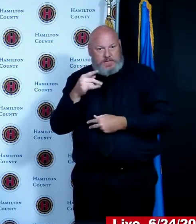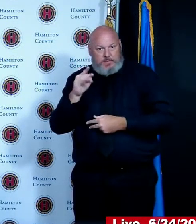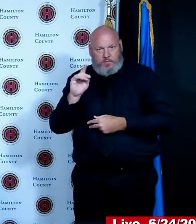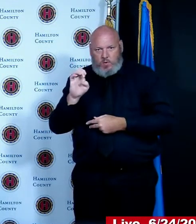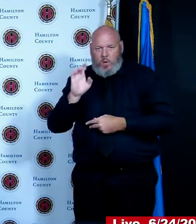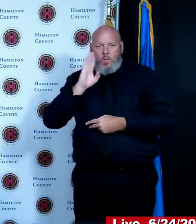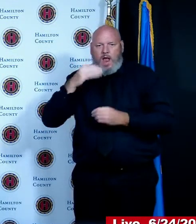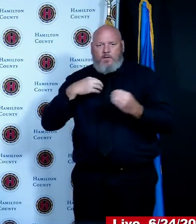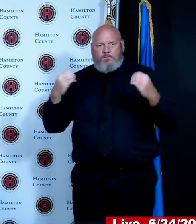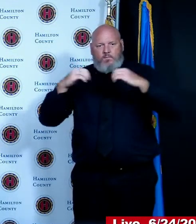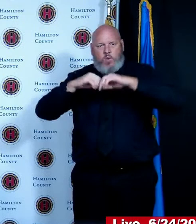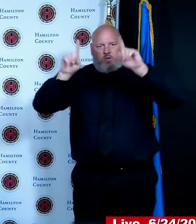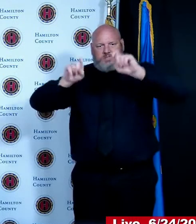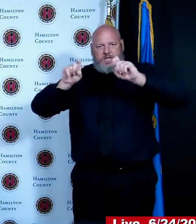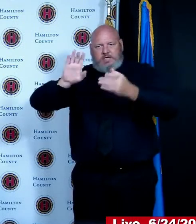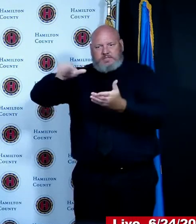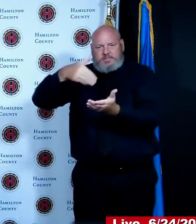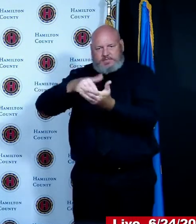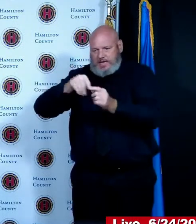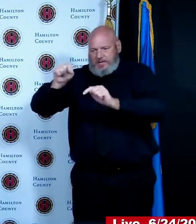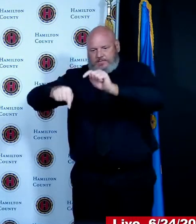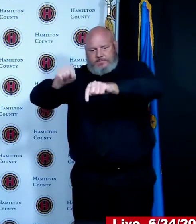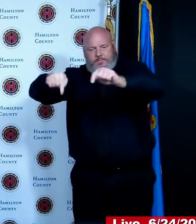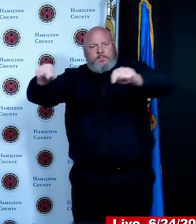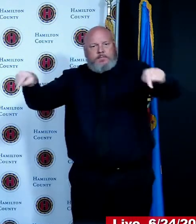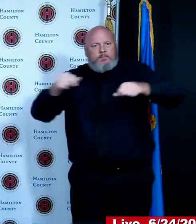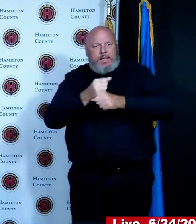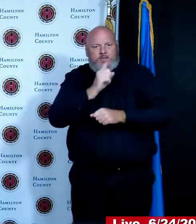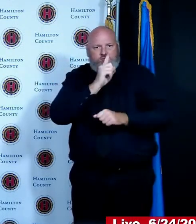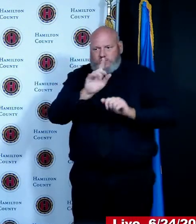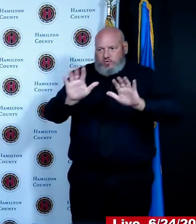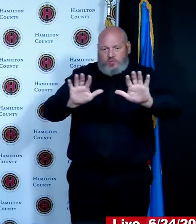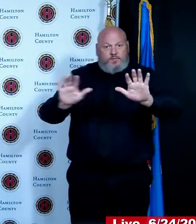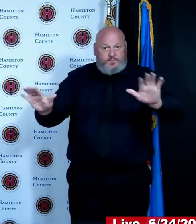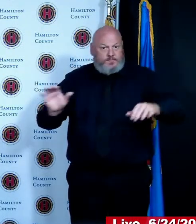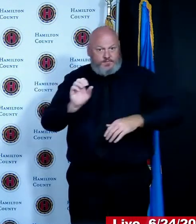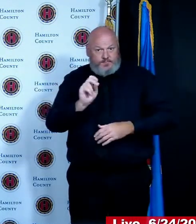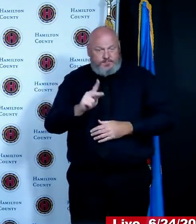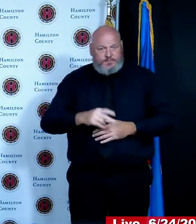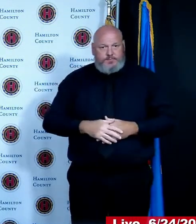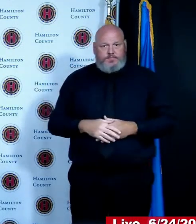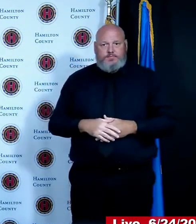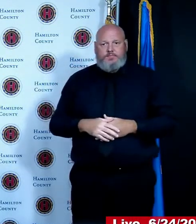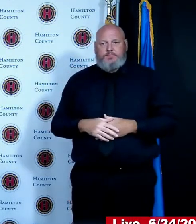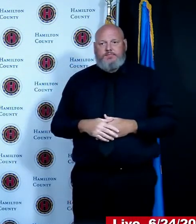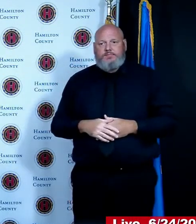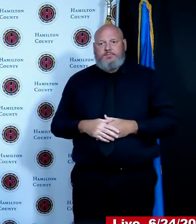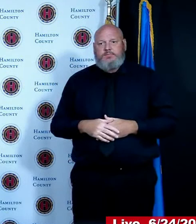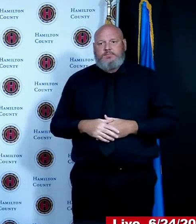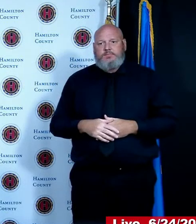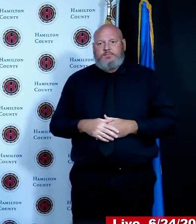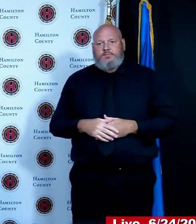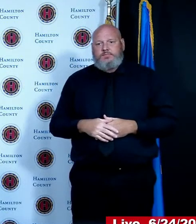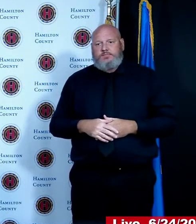there as we said many times there are already sites that are doing testing in